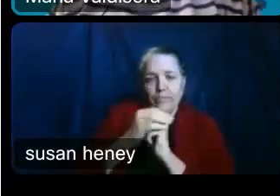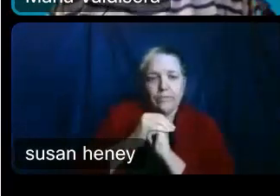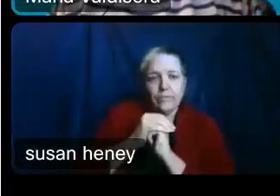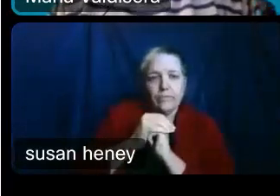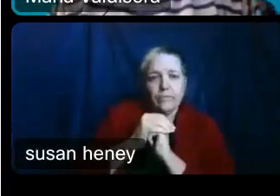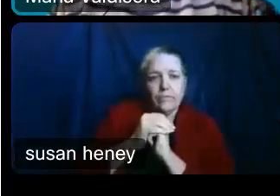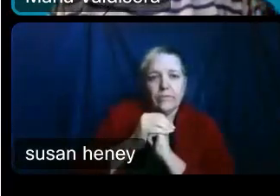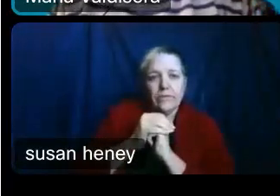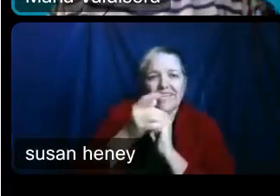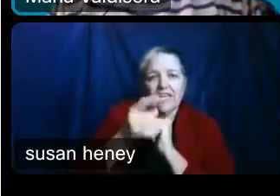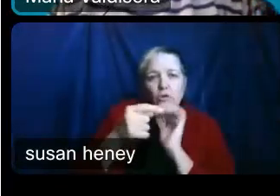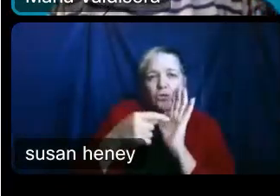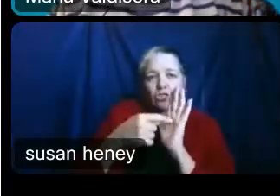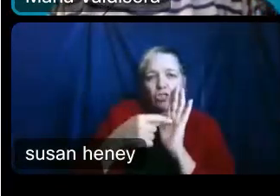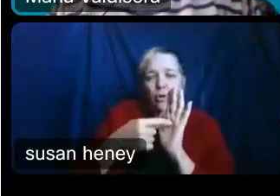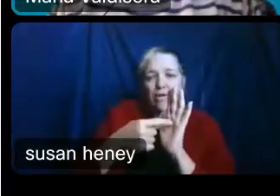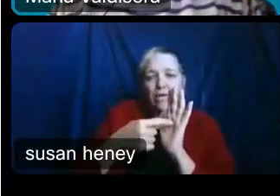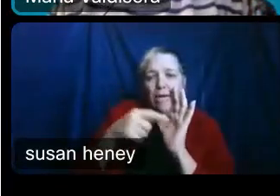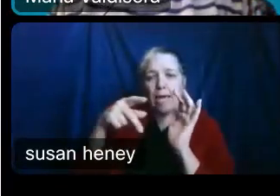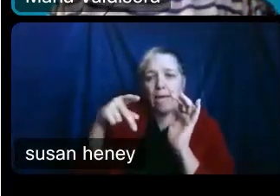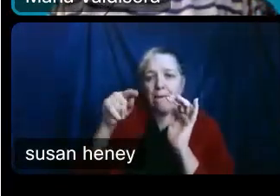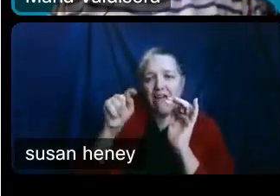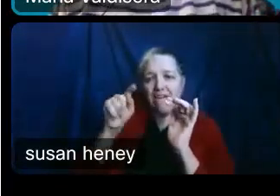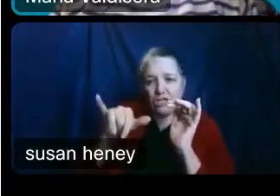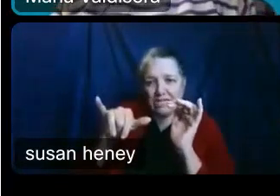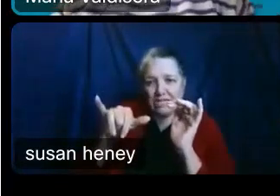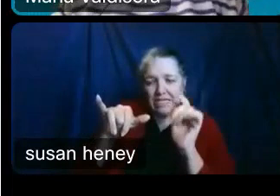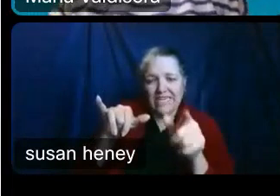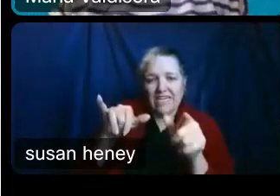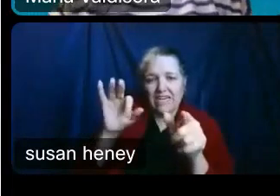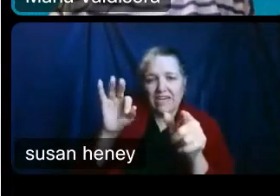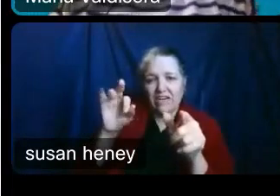all census tracts in Fresno County, California. Data.Census.Gov